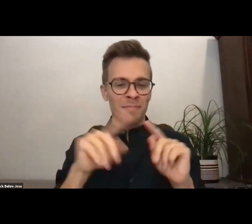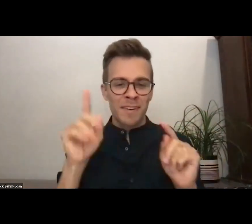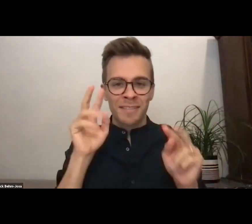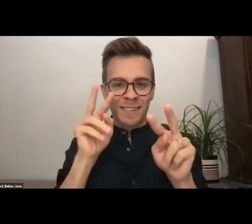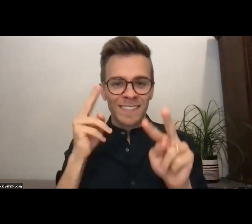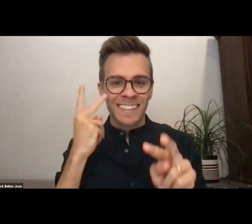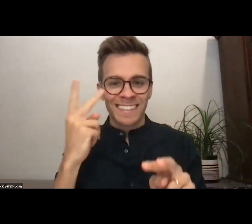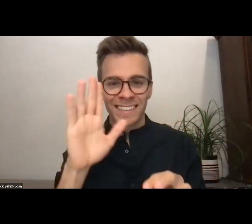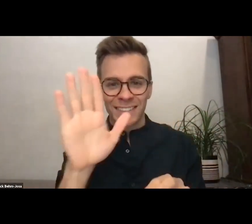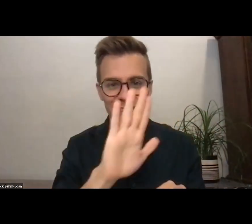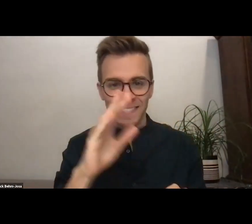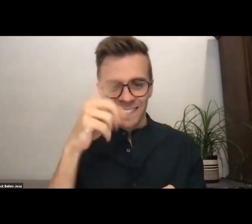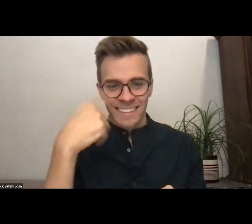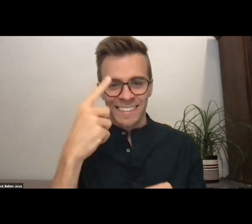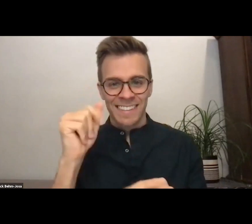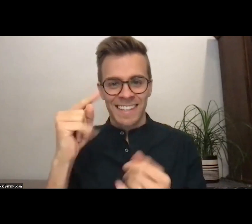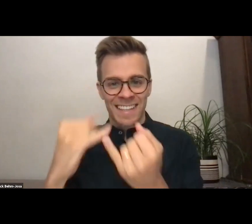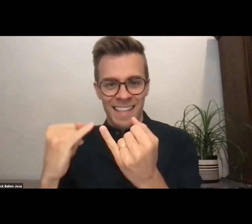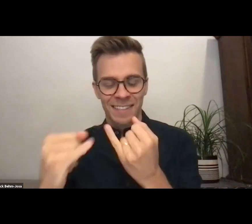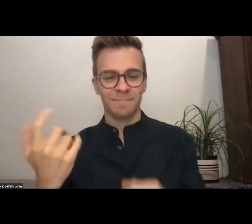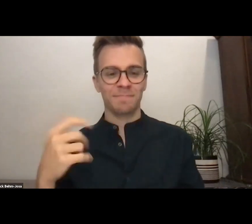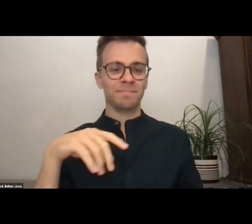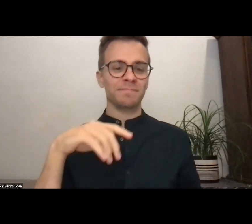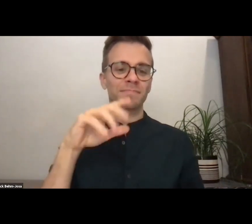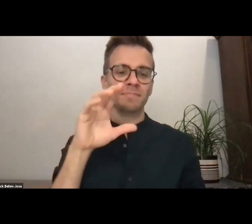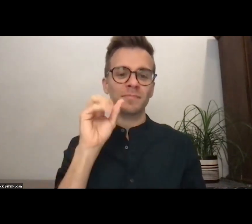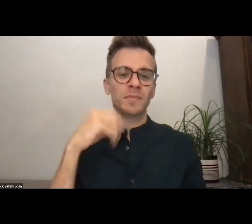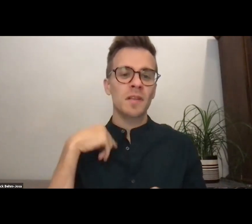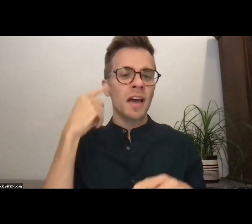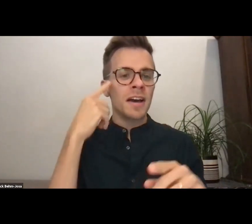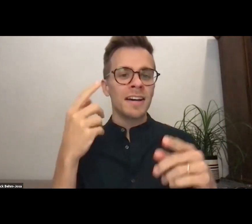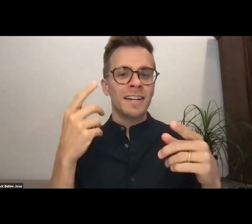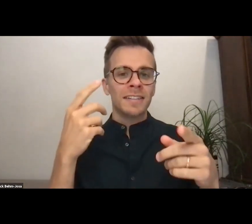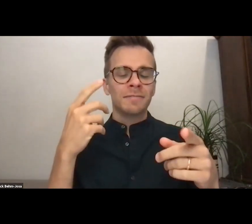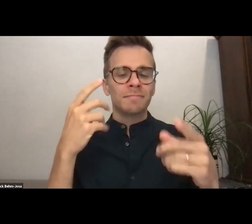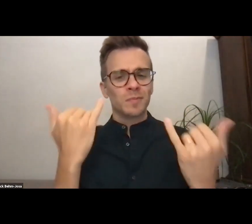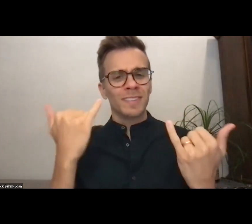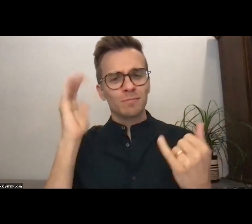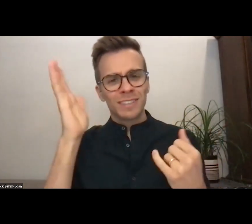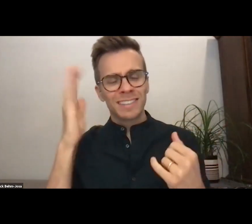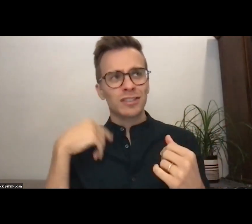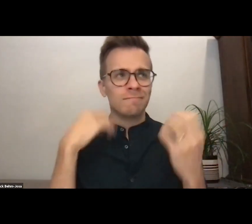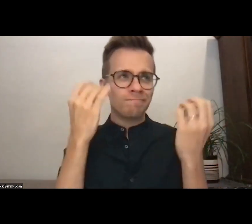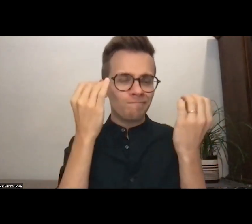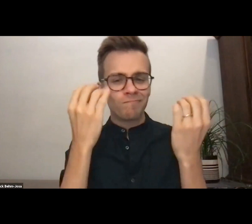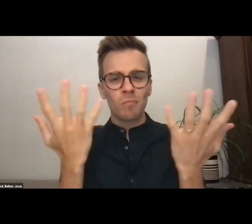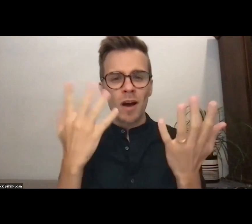I know I'm just looking at myself here on the screen right now instead of at all of you, but I'm looking forward to seeing all of your faces on here at the very end of the